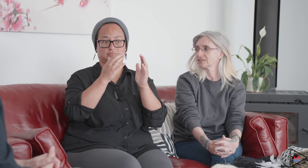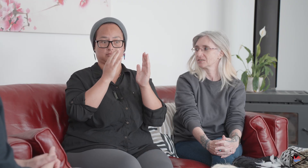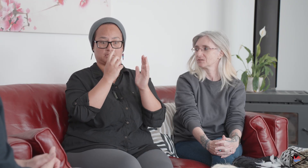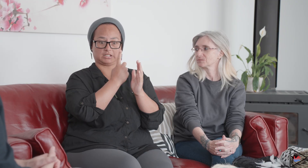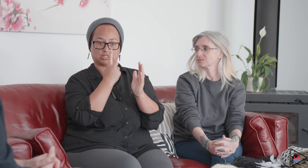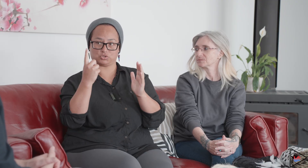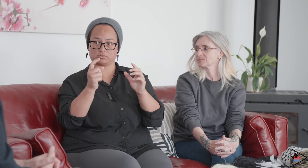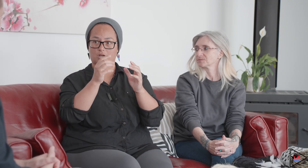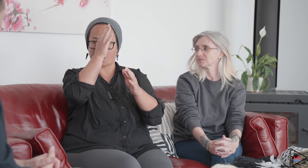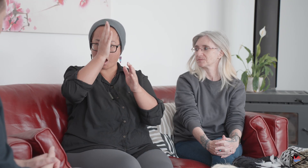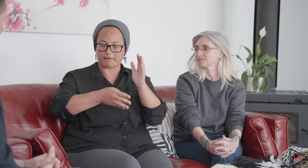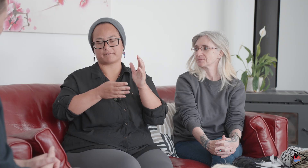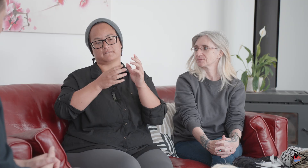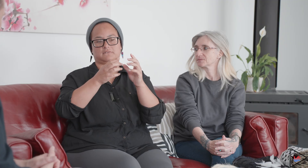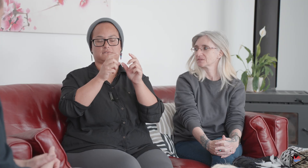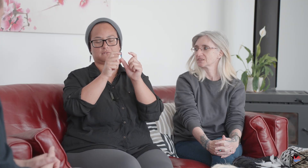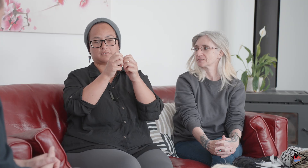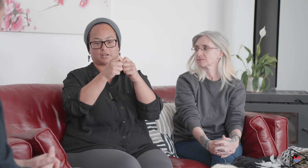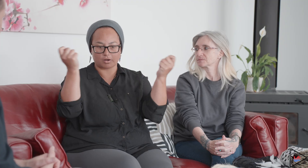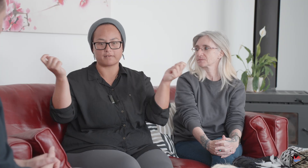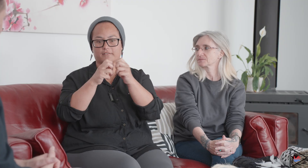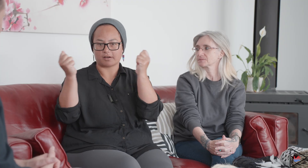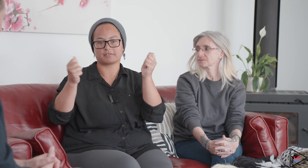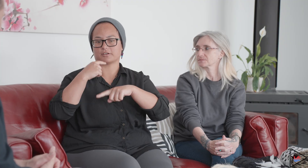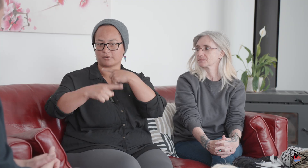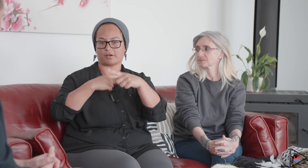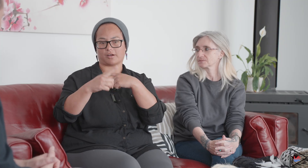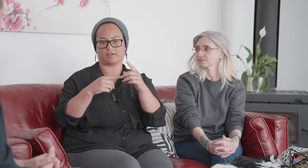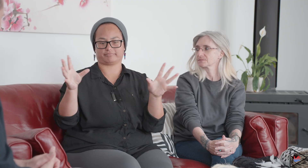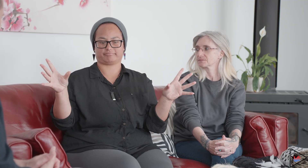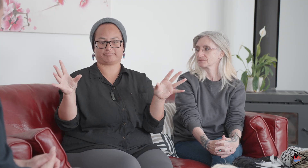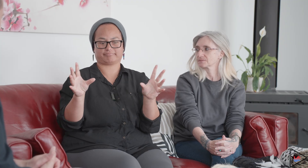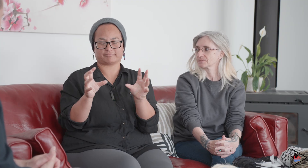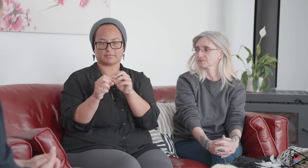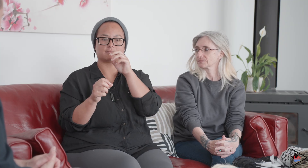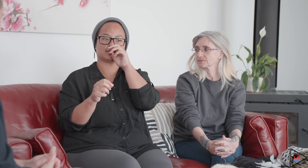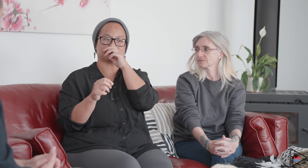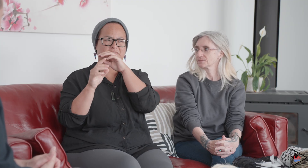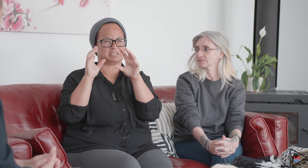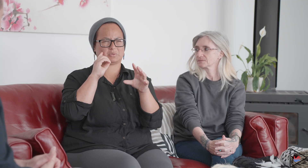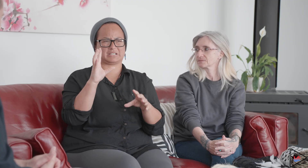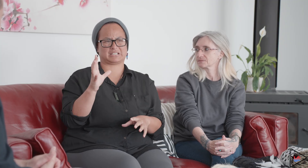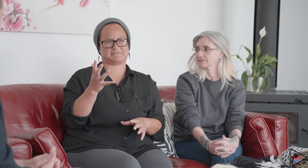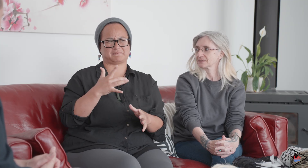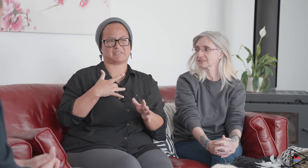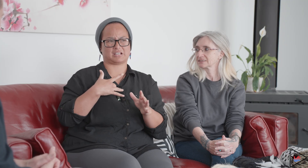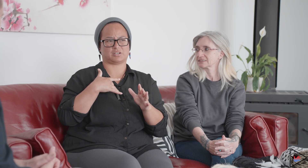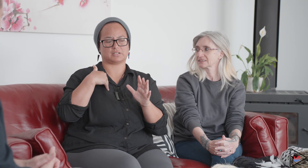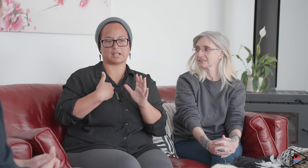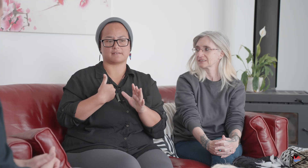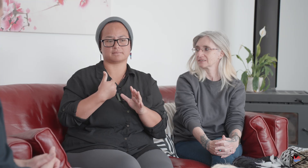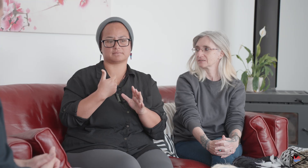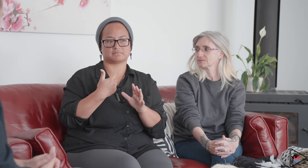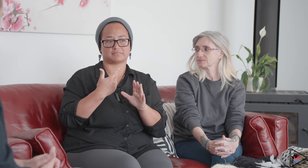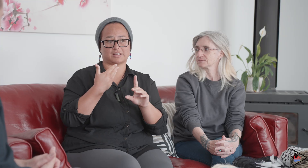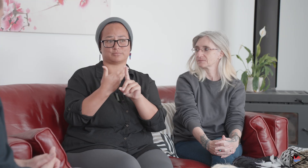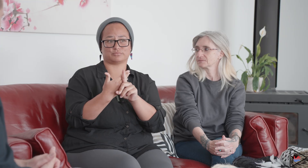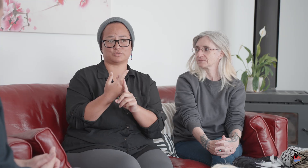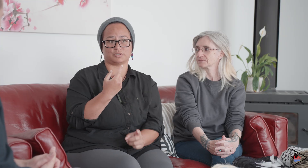it into 1 no, 2 cm widths. And so you then split the leaves long ways to make 2 cm widths of these